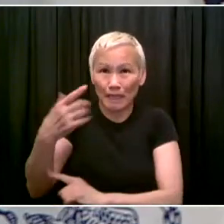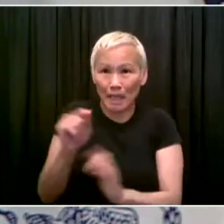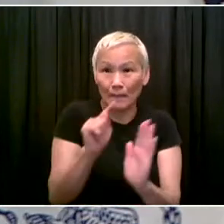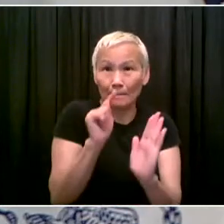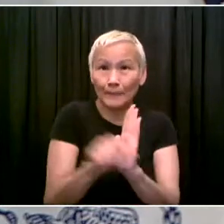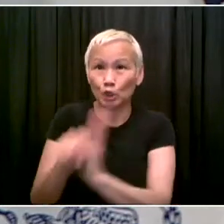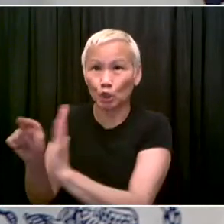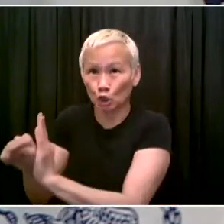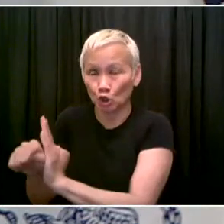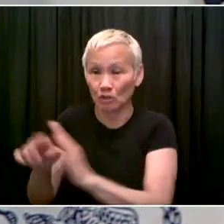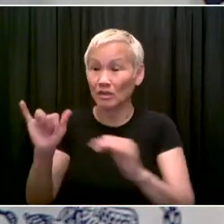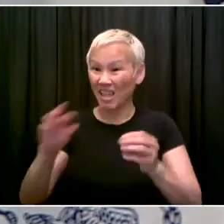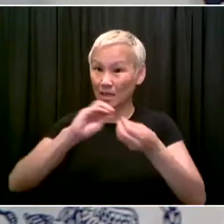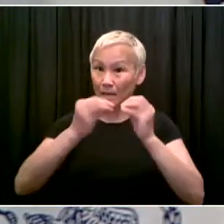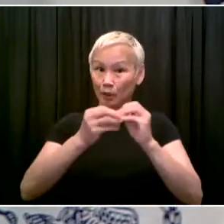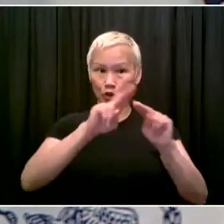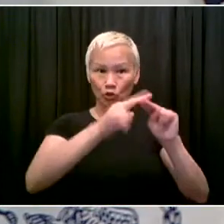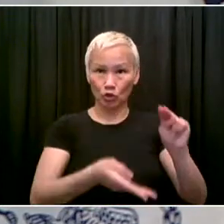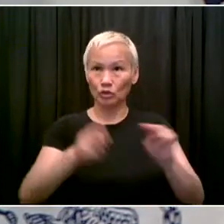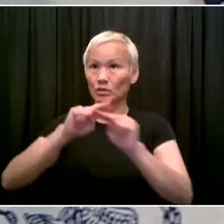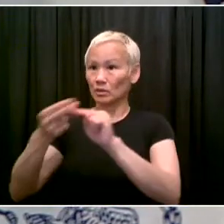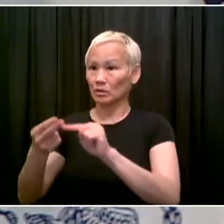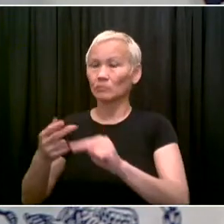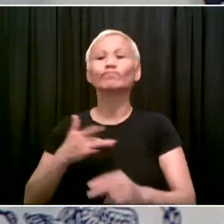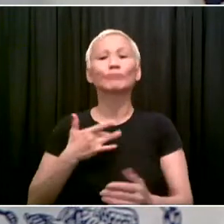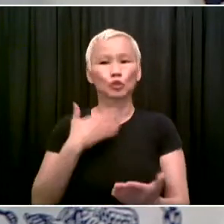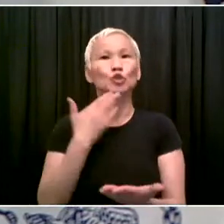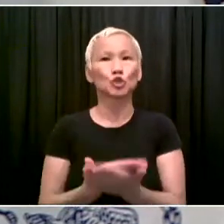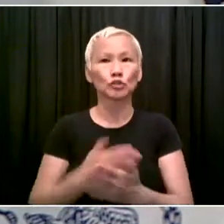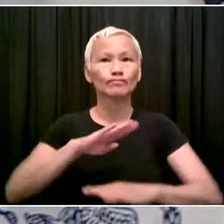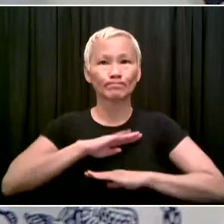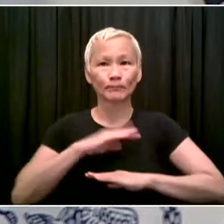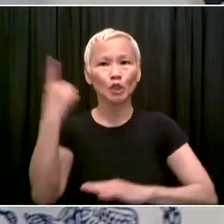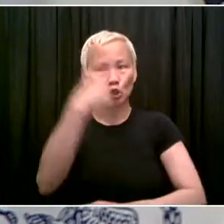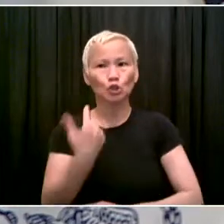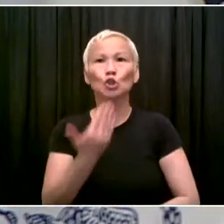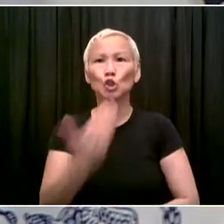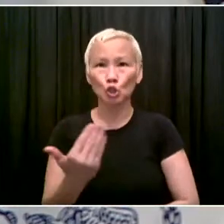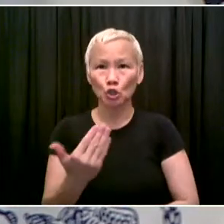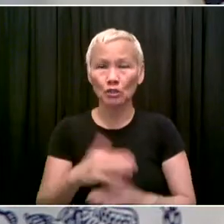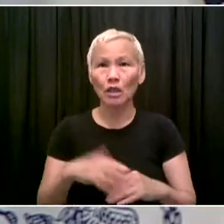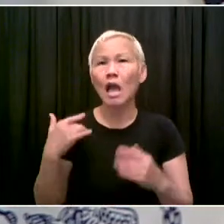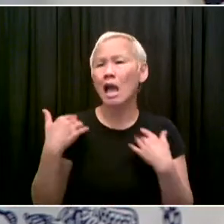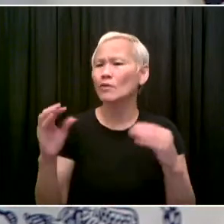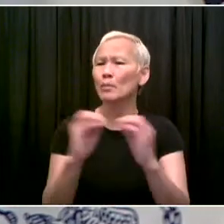I'M SO HAPPY ABOUT THE CRIME REDUCTION PARTICULARLY IN